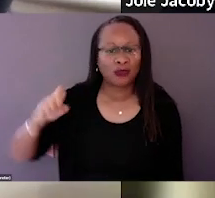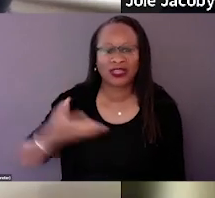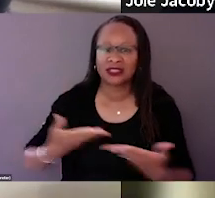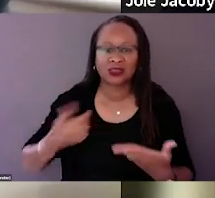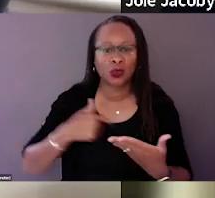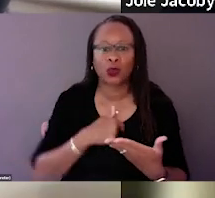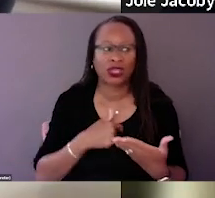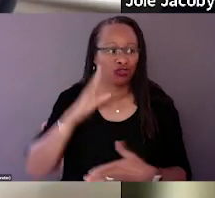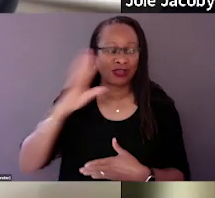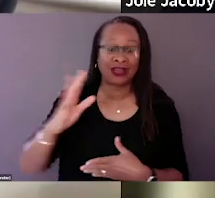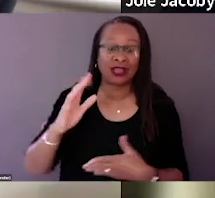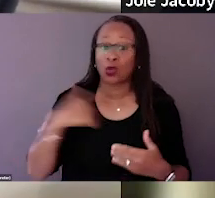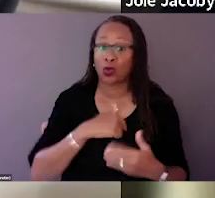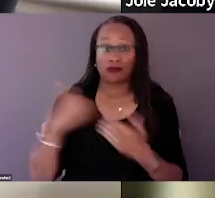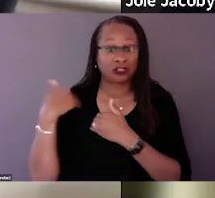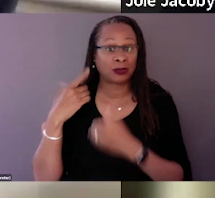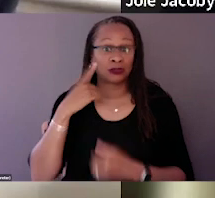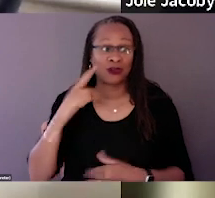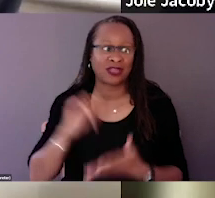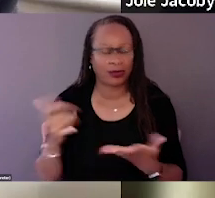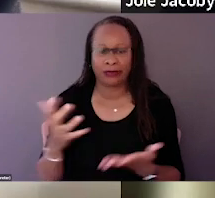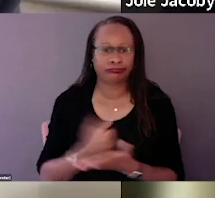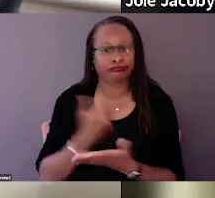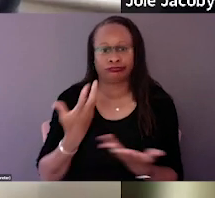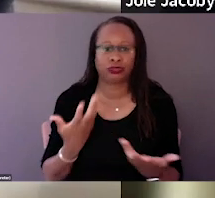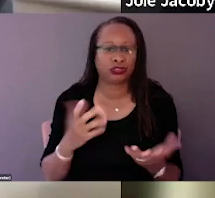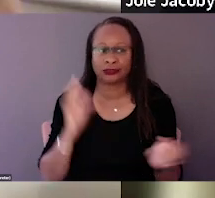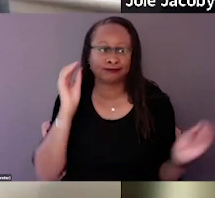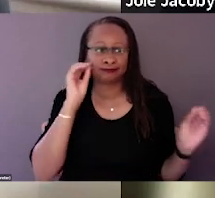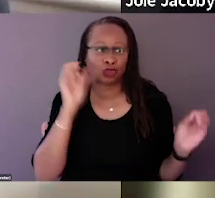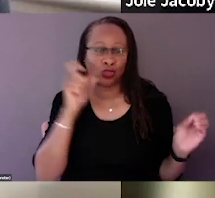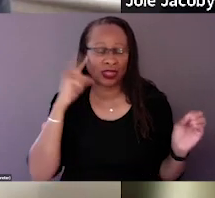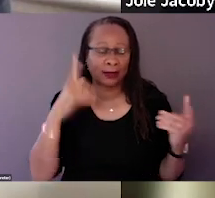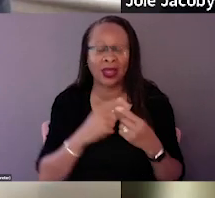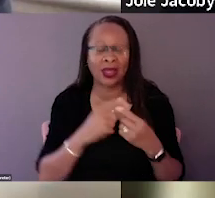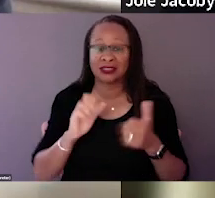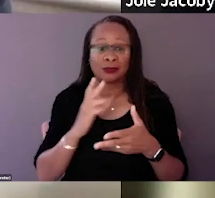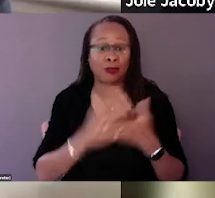that we just take for granted now. They just are part of our lexicon and in the world.